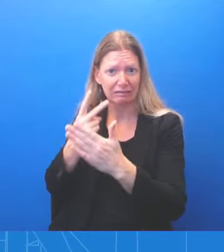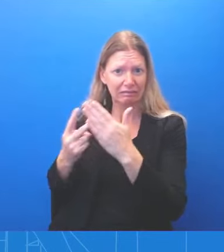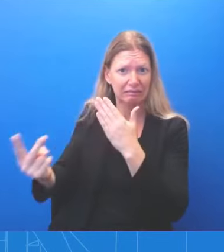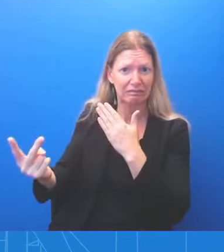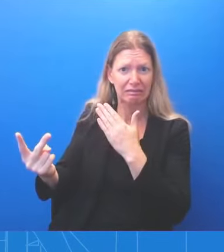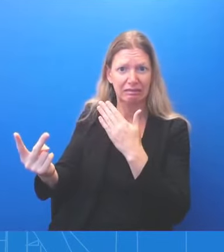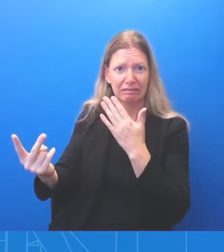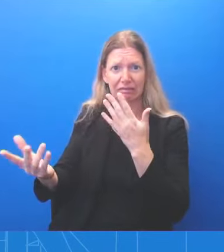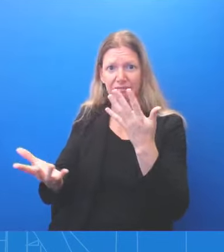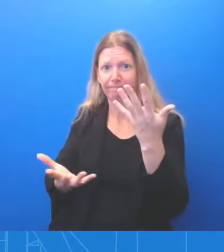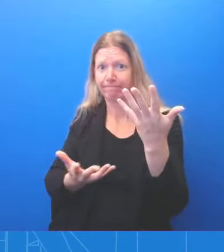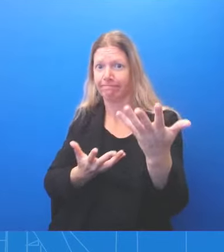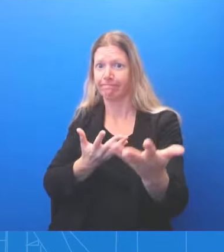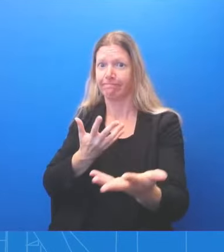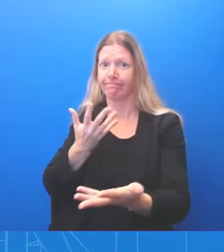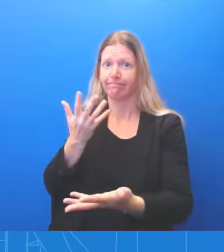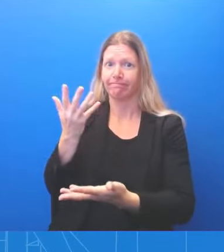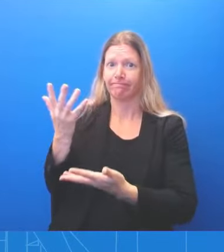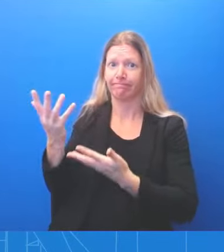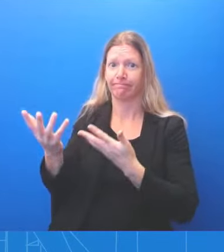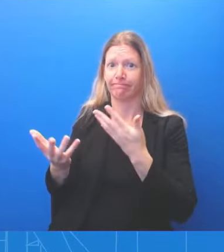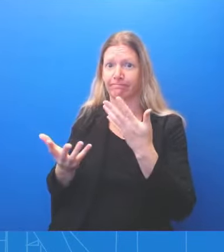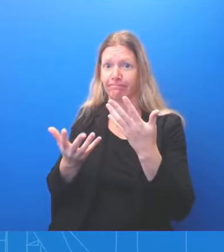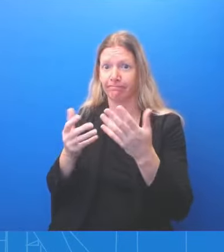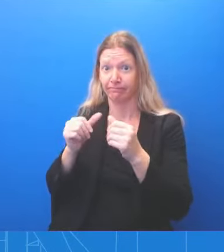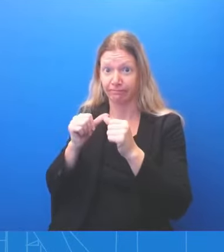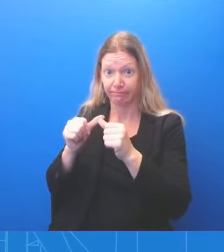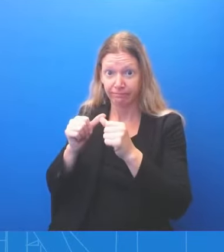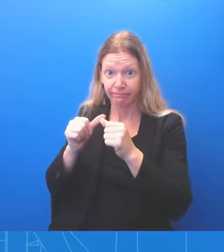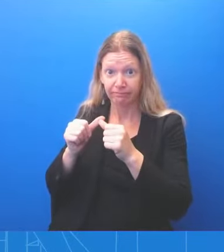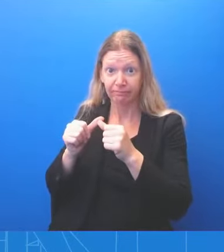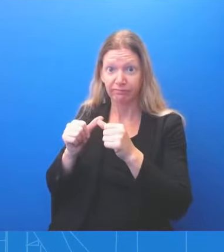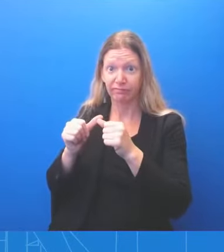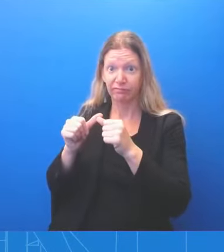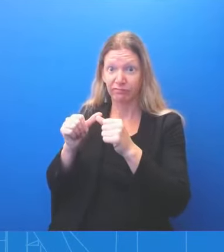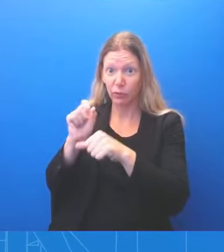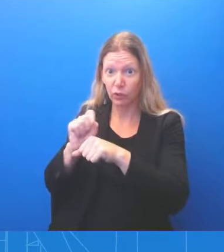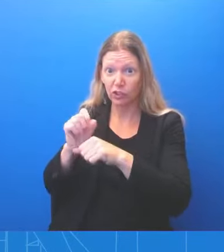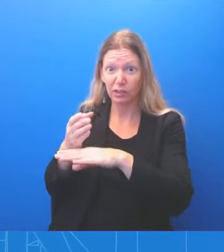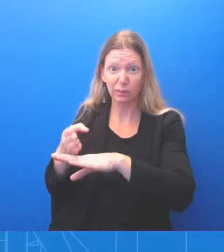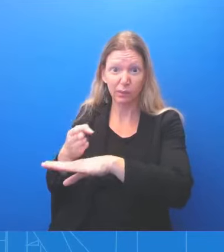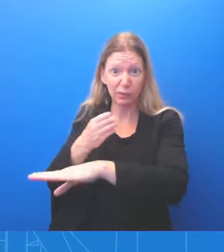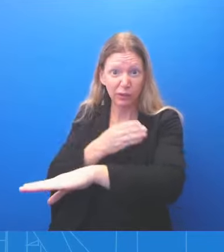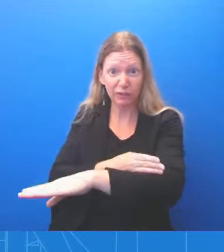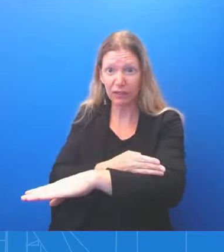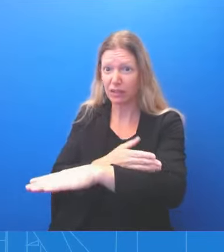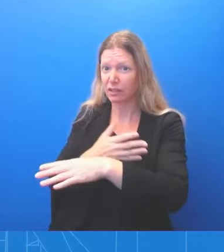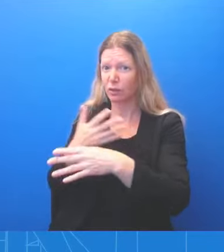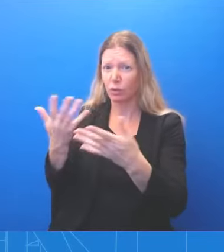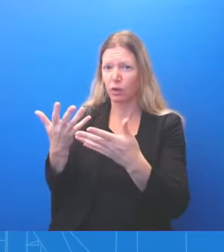that's actively in the works or -- Ms. Jean-Pierre: So, don't have any -- don't have anything to share on any bilateral meetings